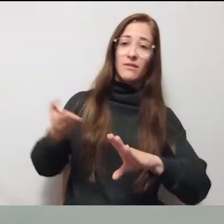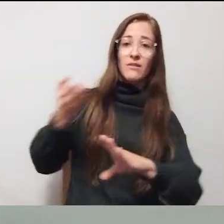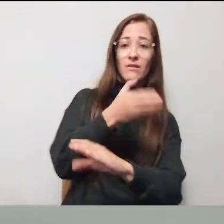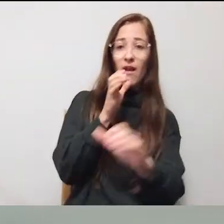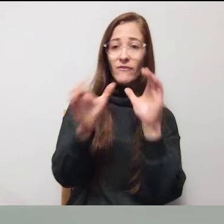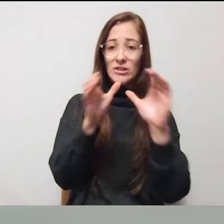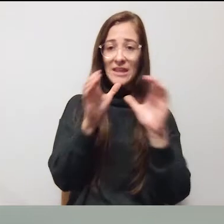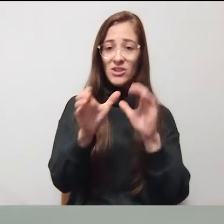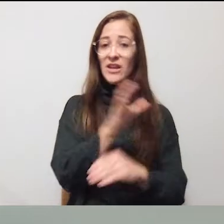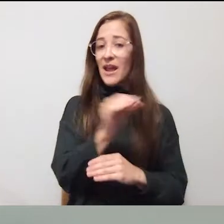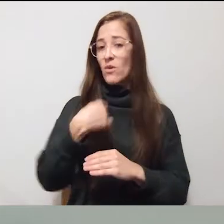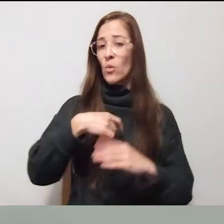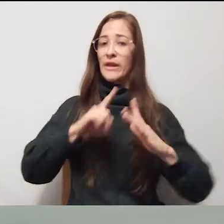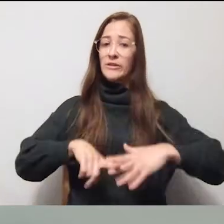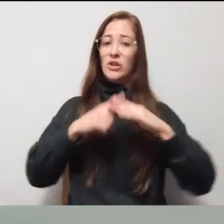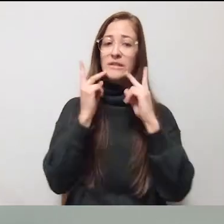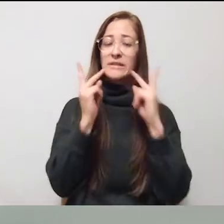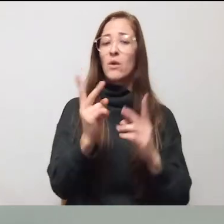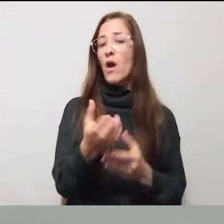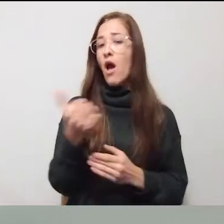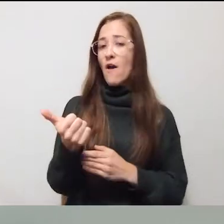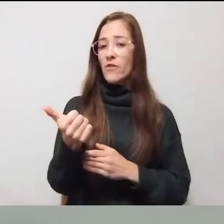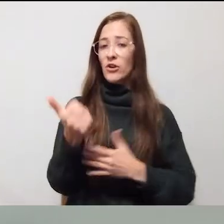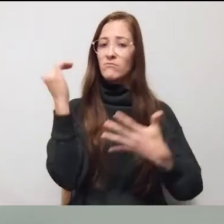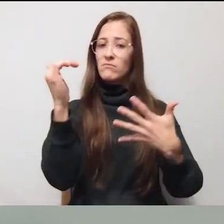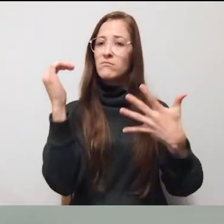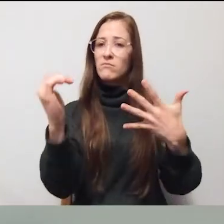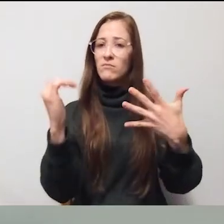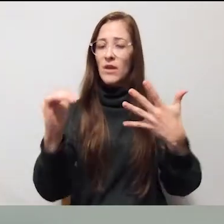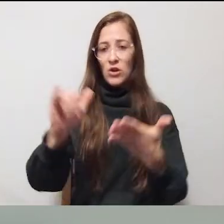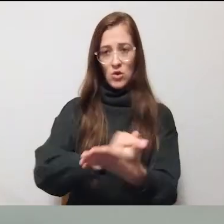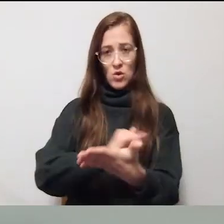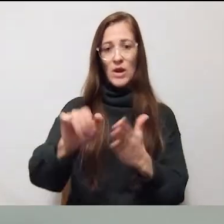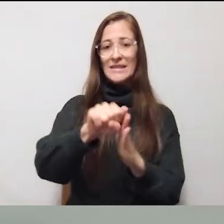and as we start to look at what other steps that New York State needs to take